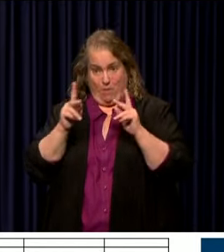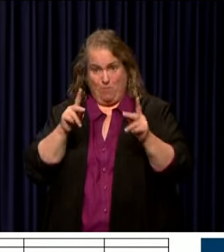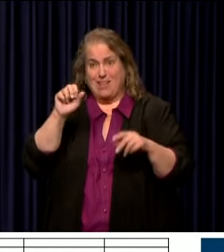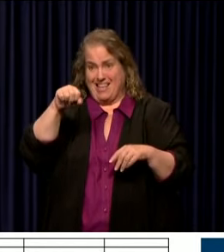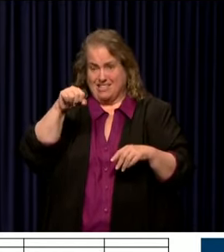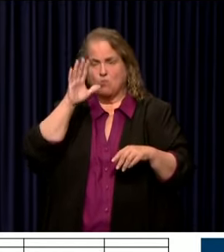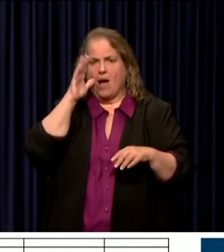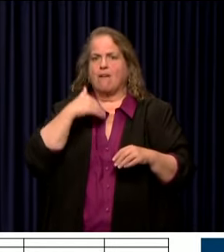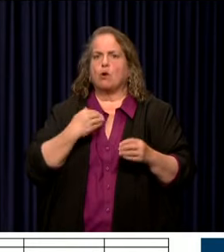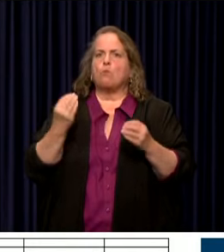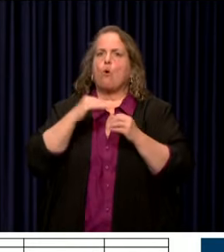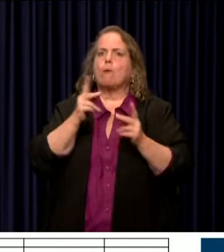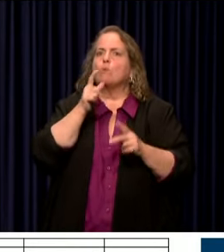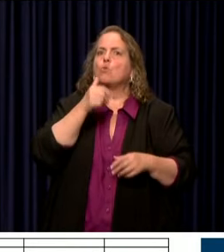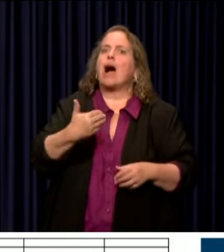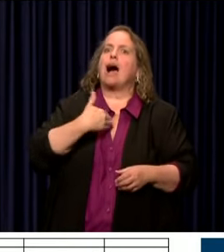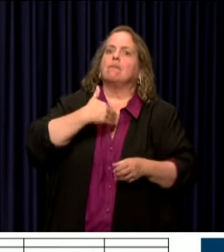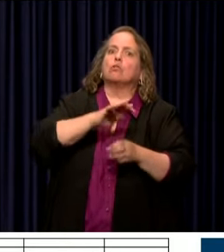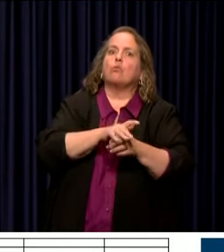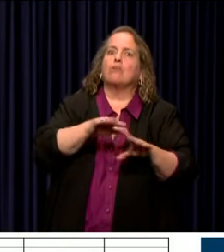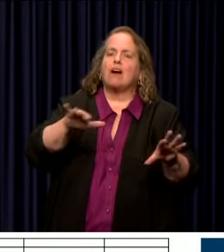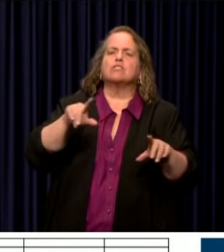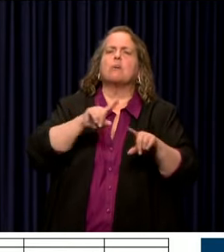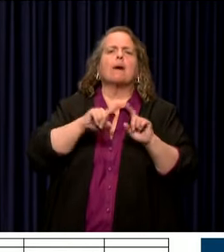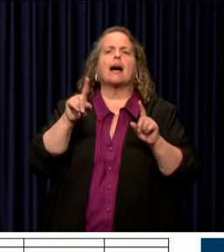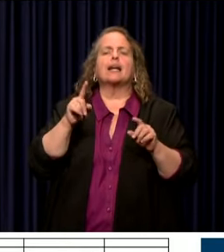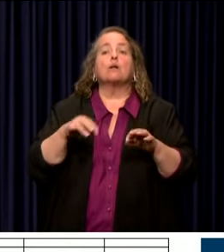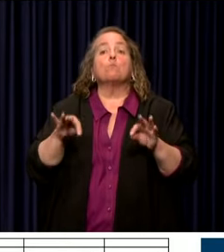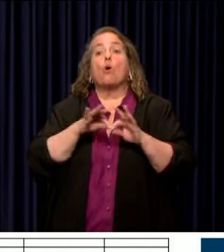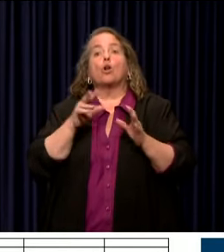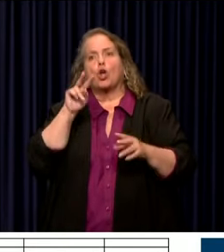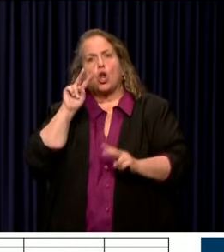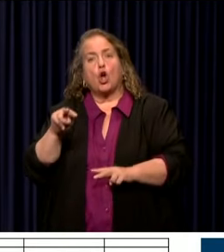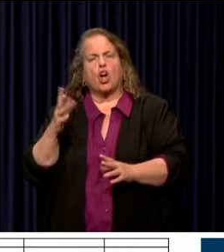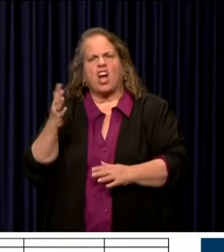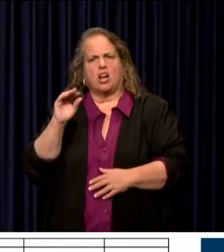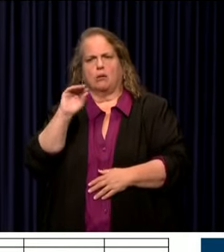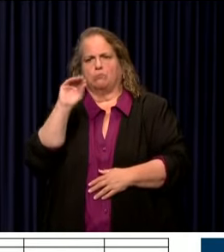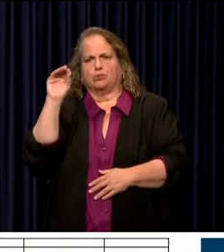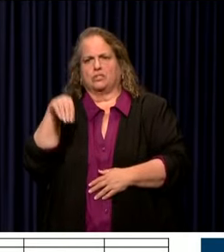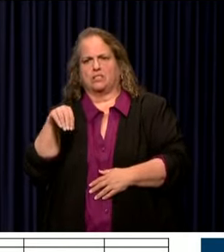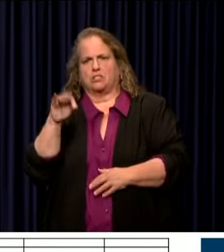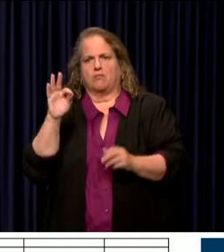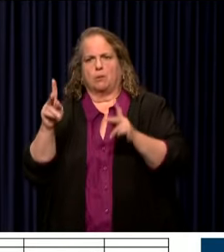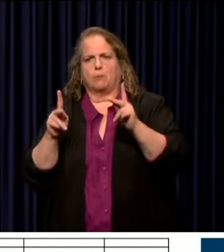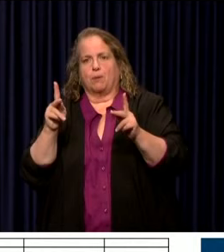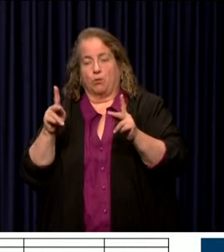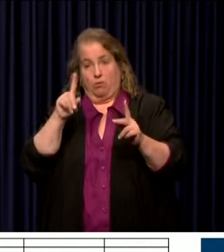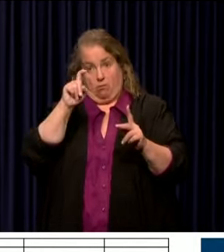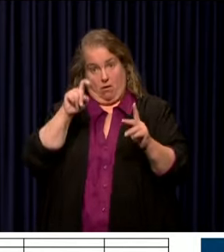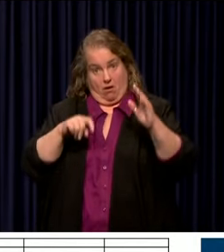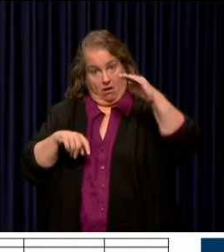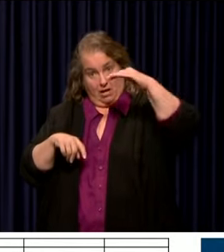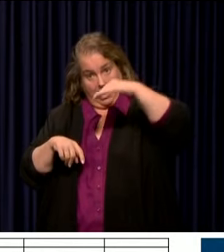THROUGH THOSE BENCHMARKS IS WHEN DO WE SEE A RATE OF NEW CASES